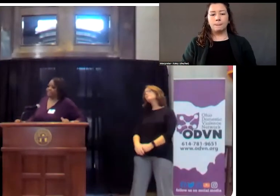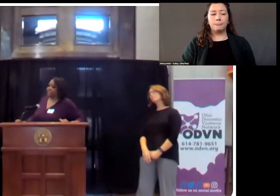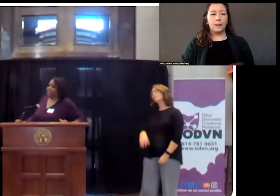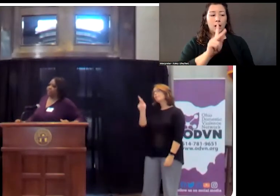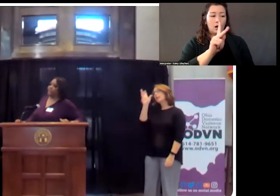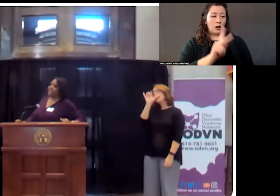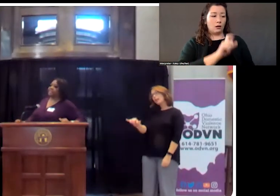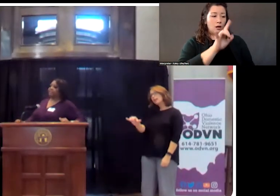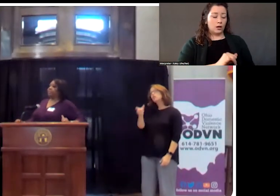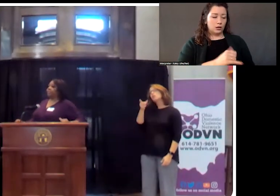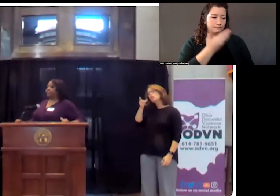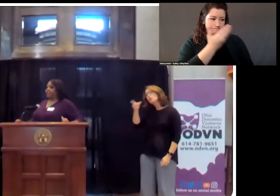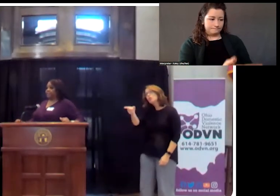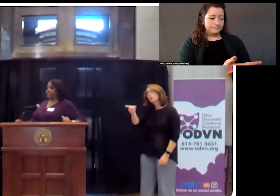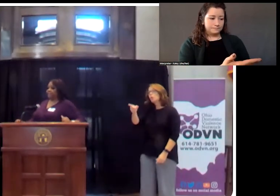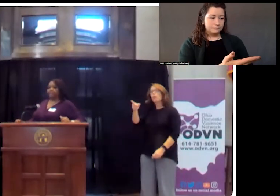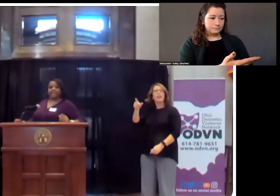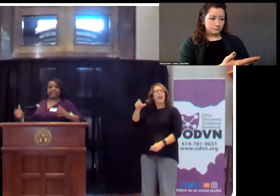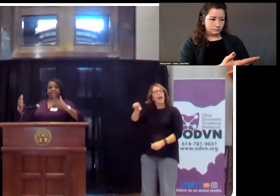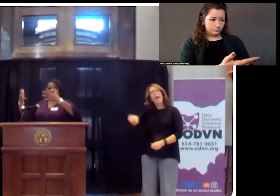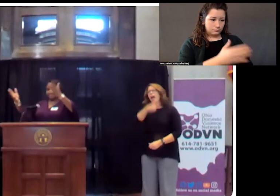To you and to every other family that has